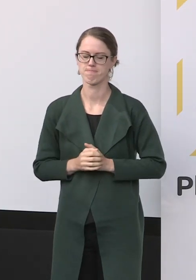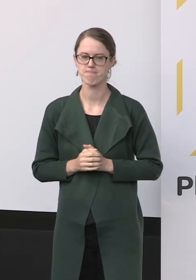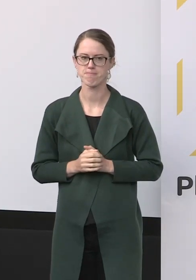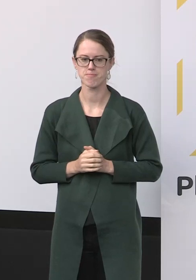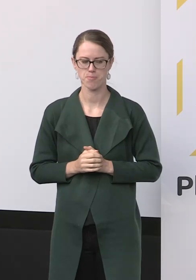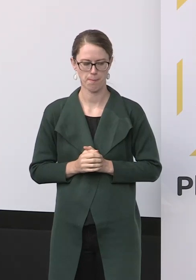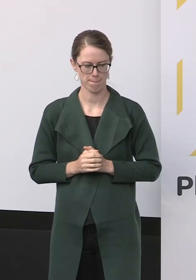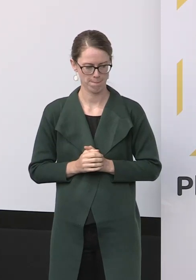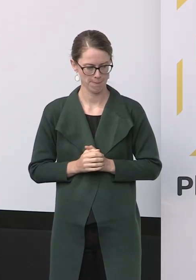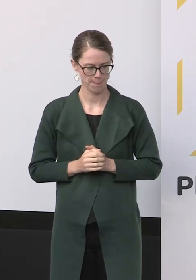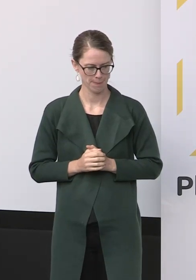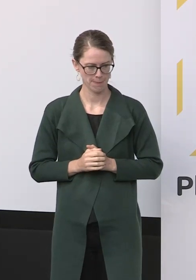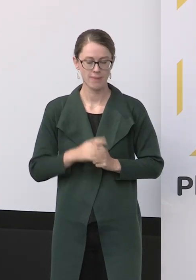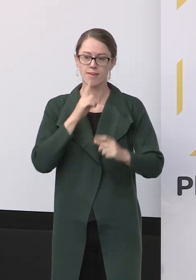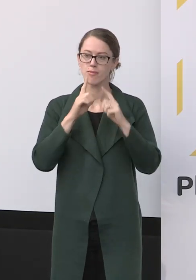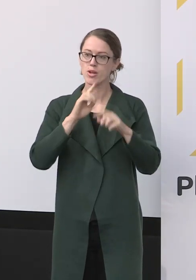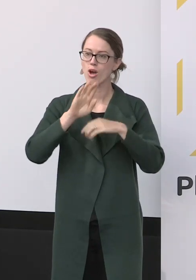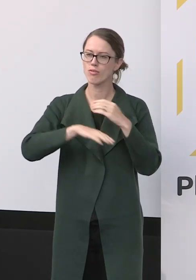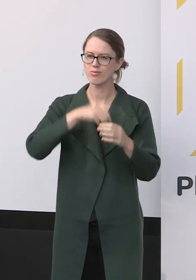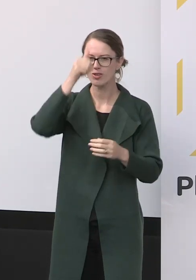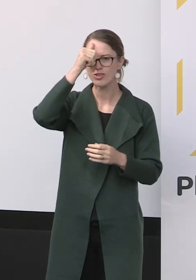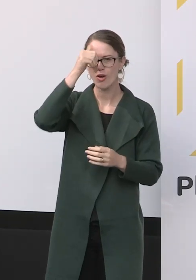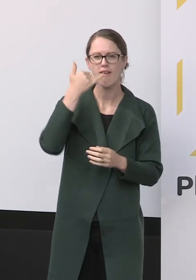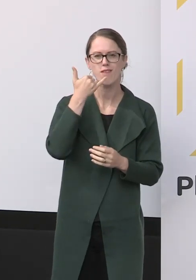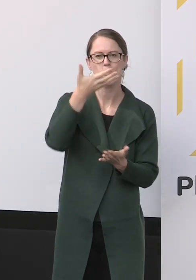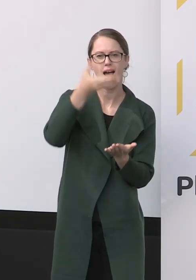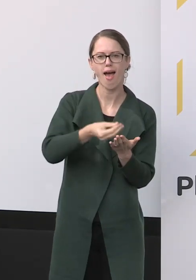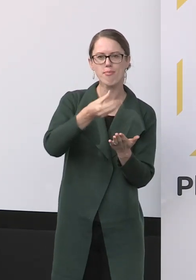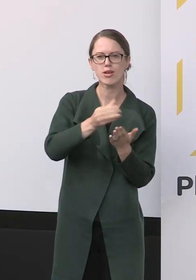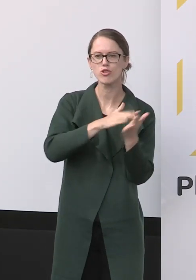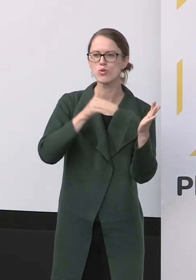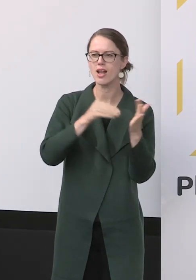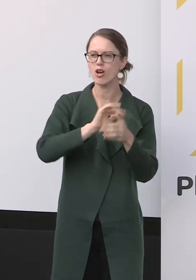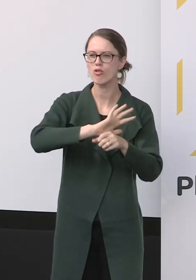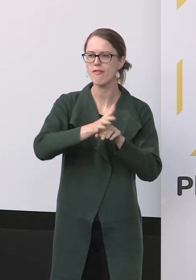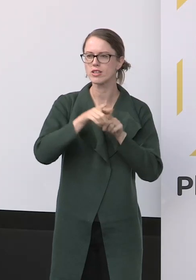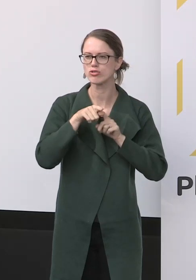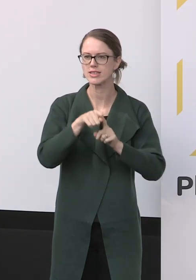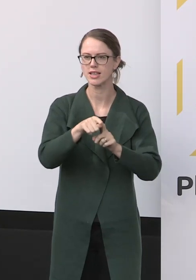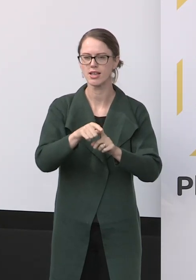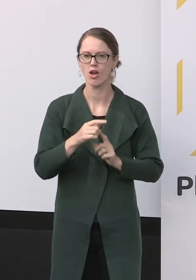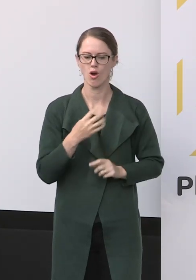tests completed today -